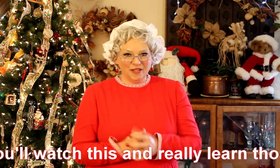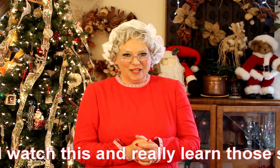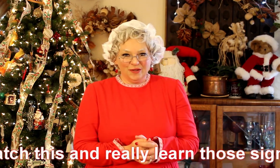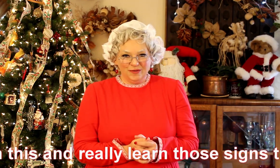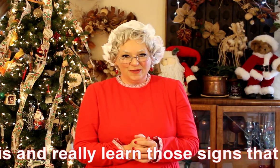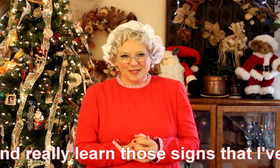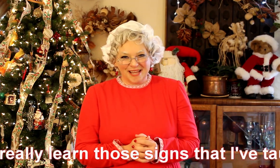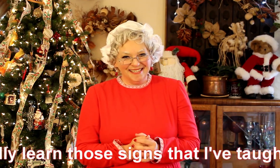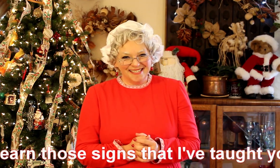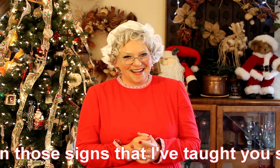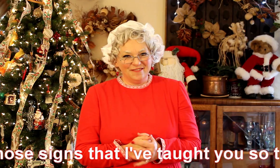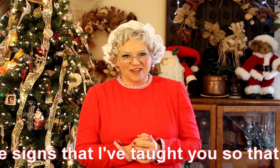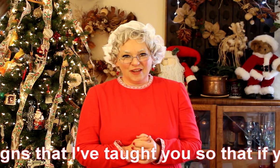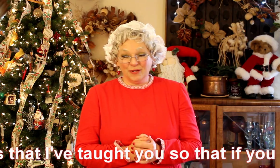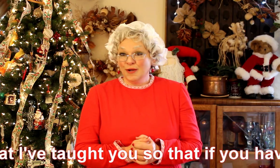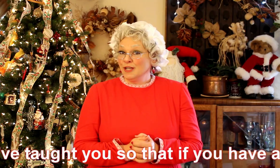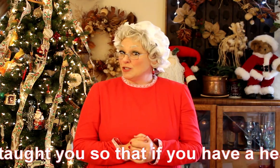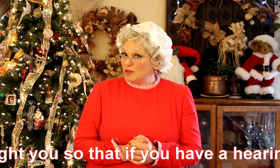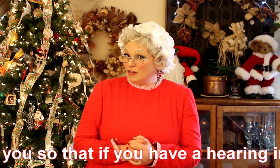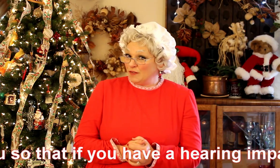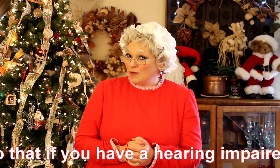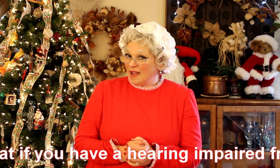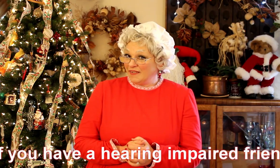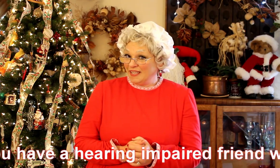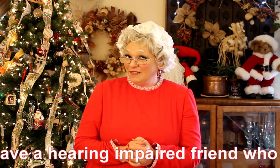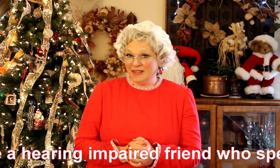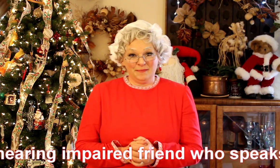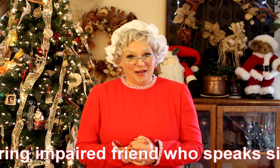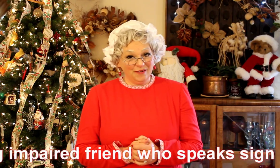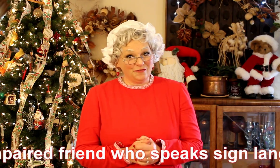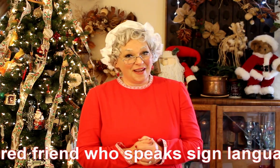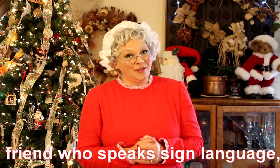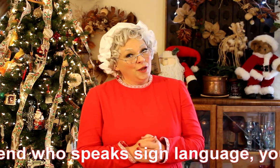really learn those signs that I've taught you so if you have a hearing impaired friend